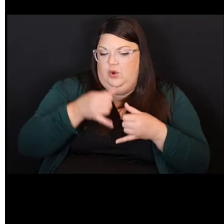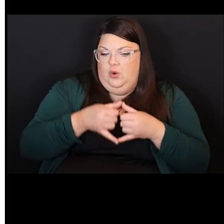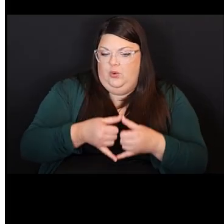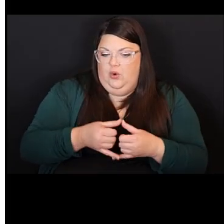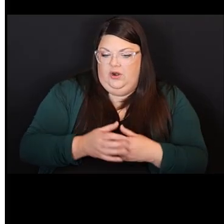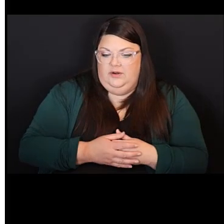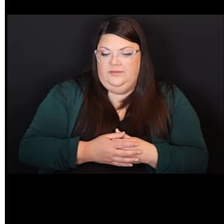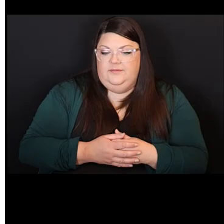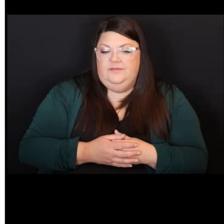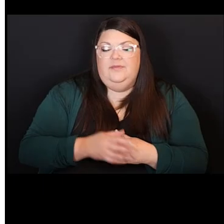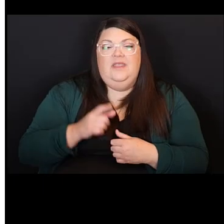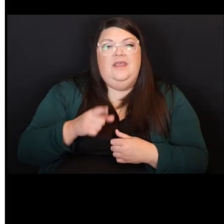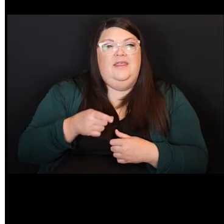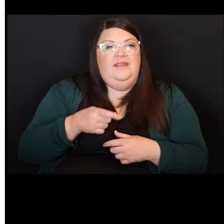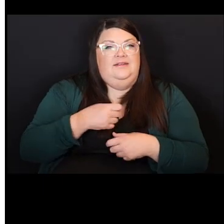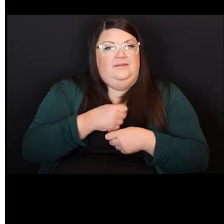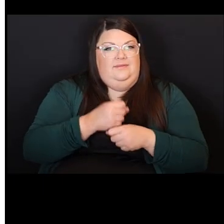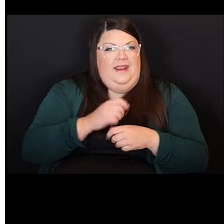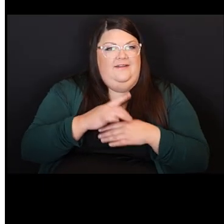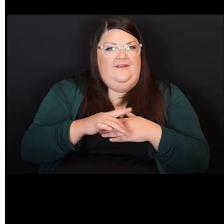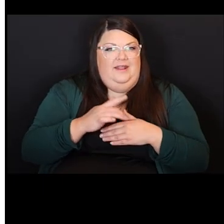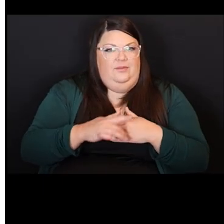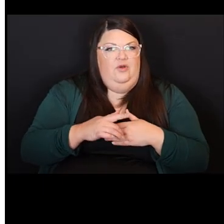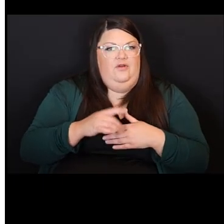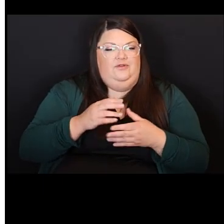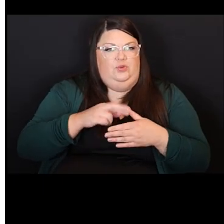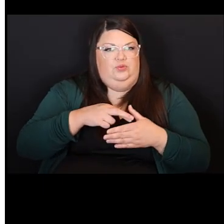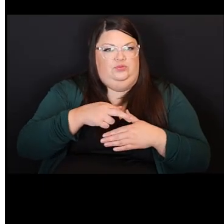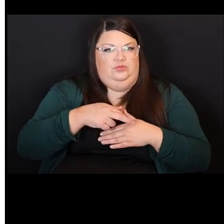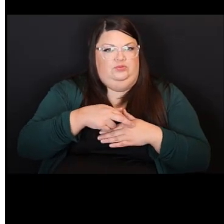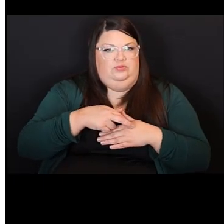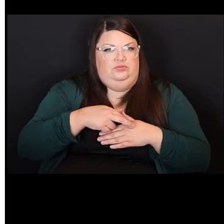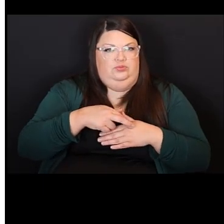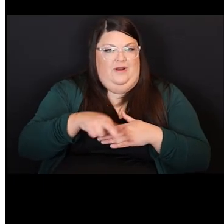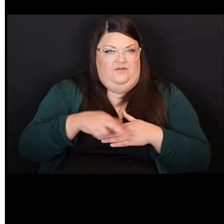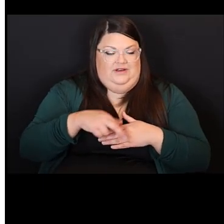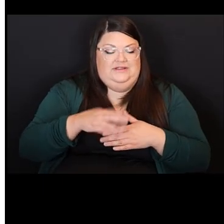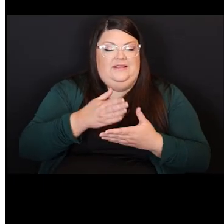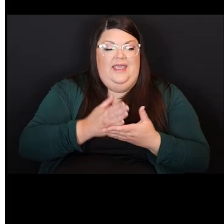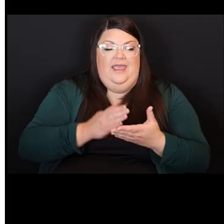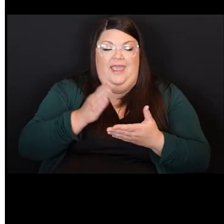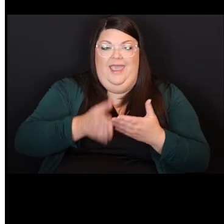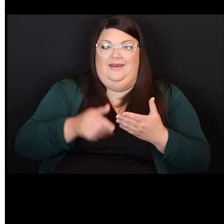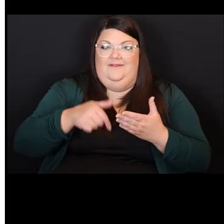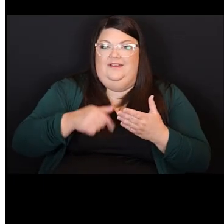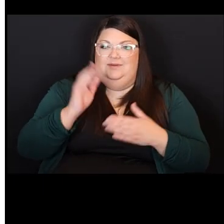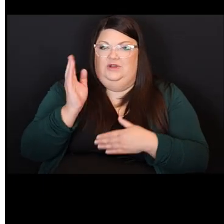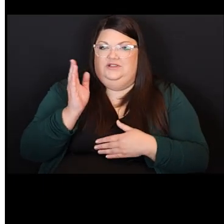determination assistance is made available for reference at the end of this presentation and